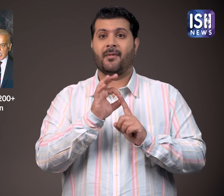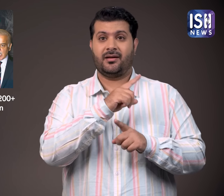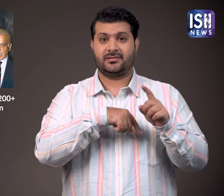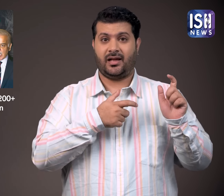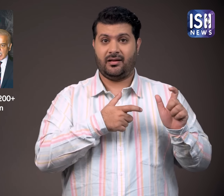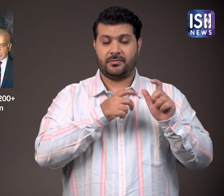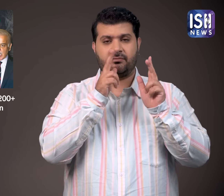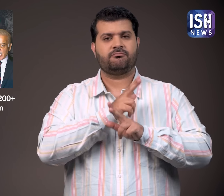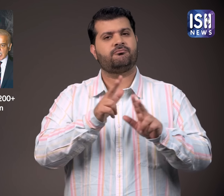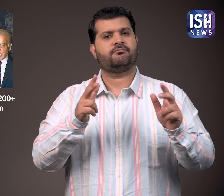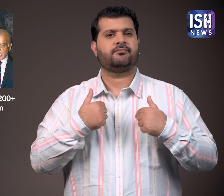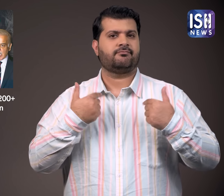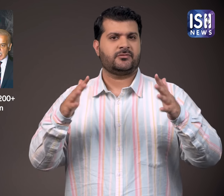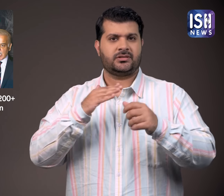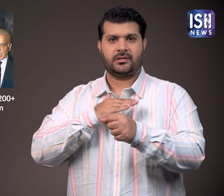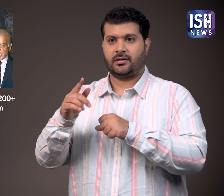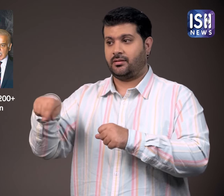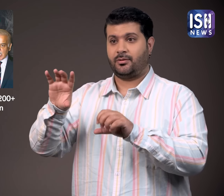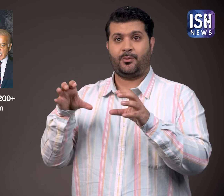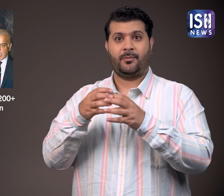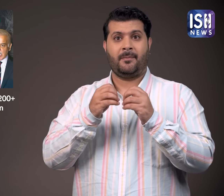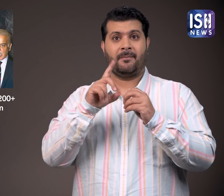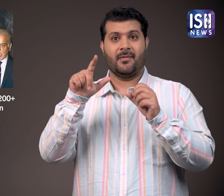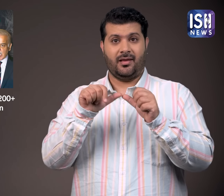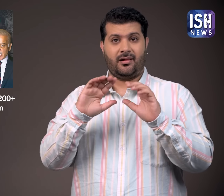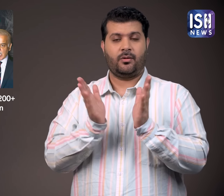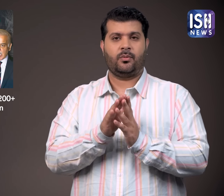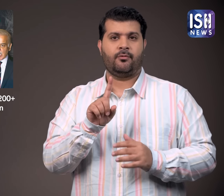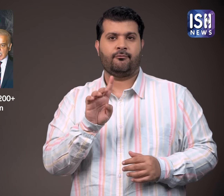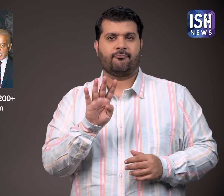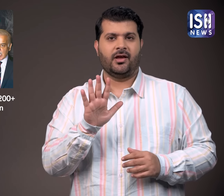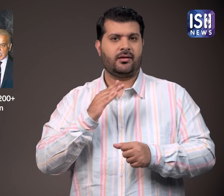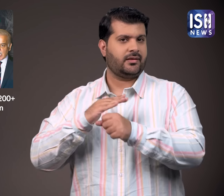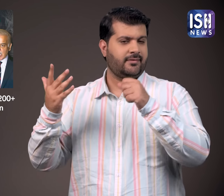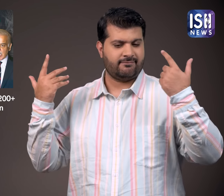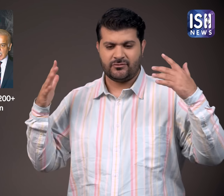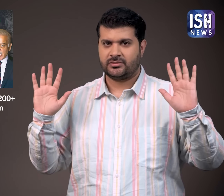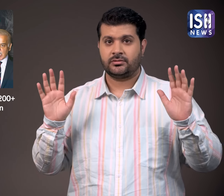According to the Pakistani officials, during this time, at least 145 BLA attackers were killed.